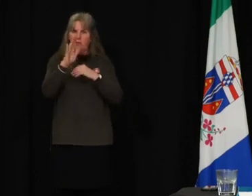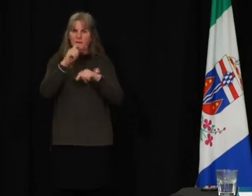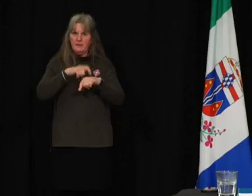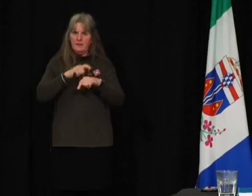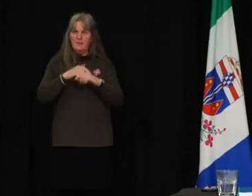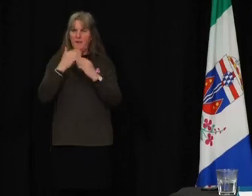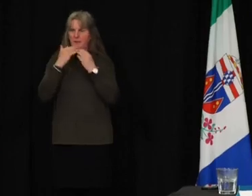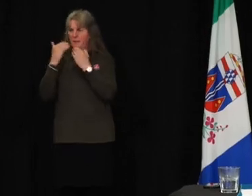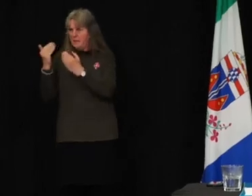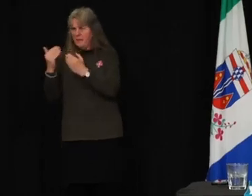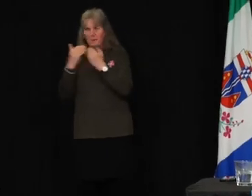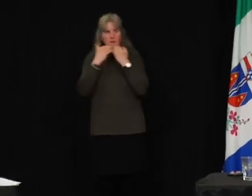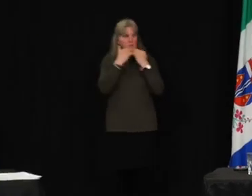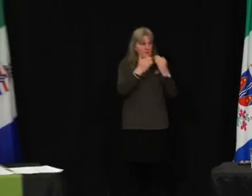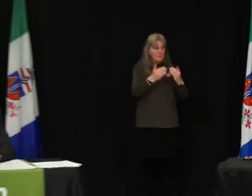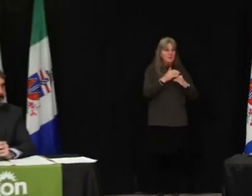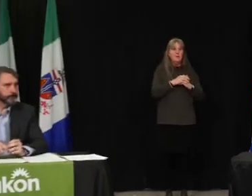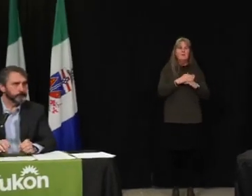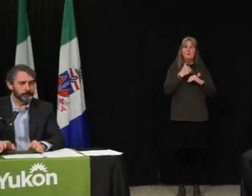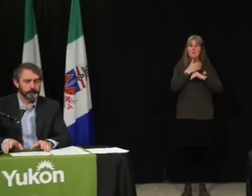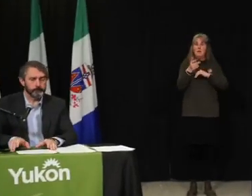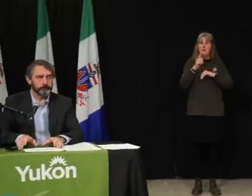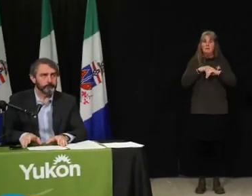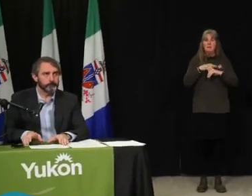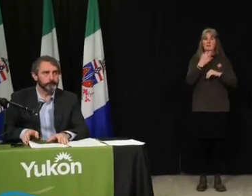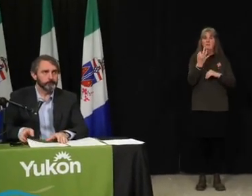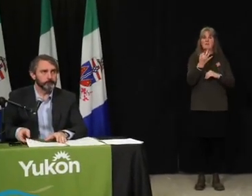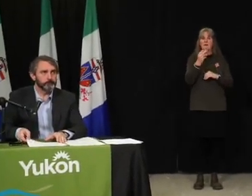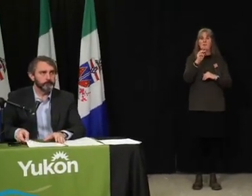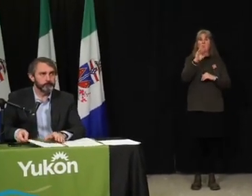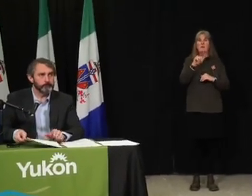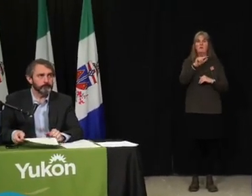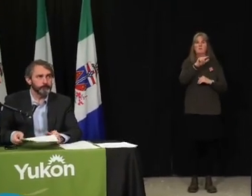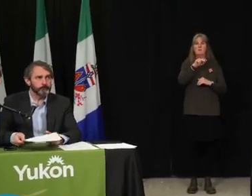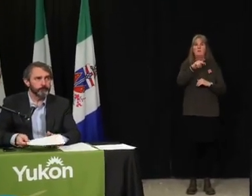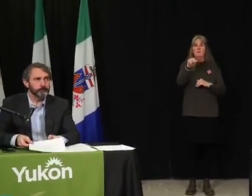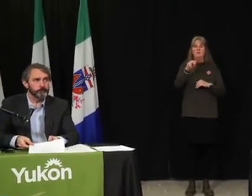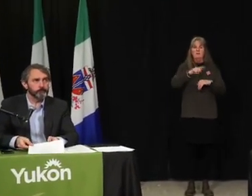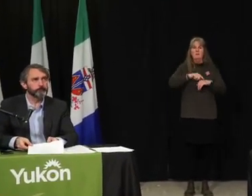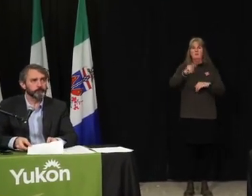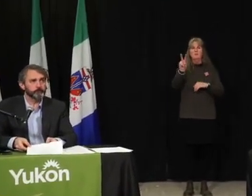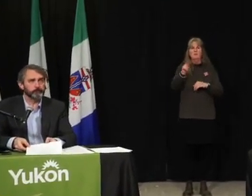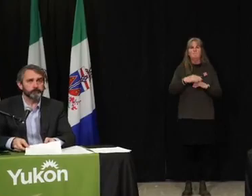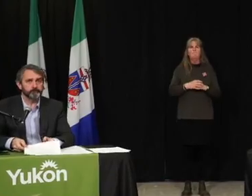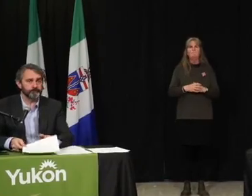Thank you, Premier Silver. Thank you, Dr Hanley. The next update will be on Friday, May 22nd, at 2:00 PM.